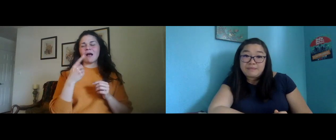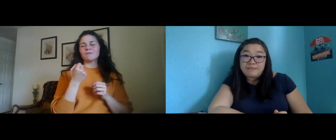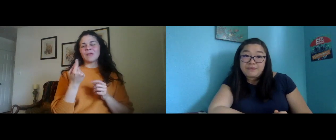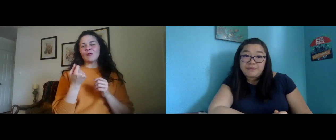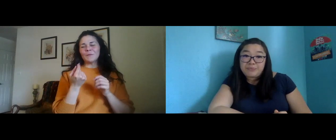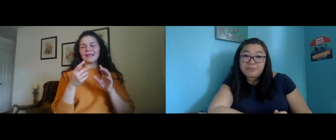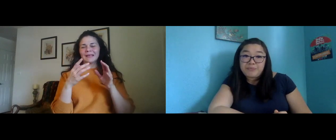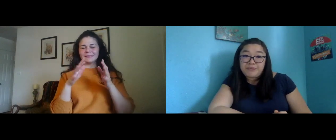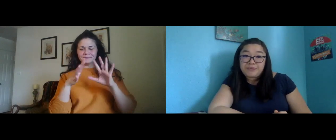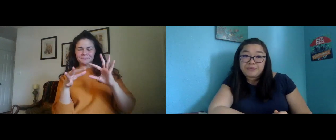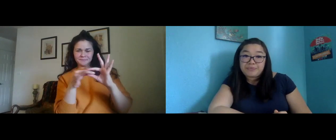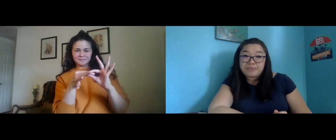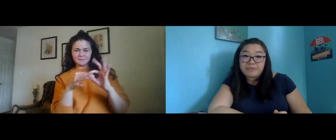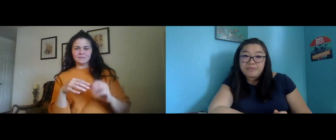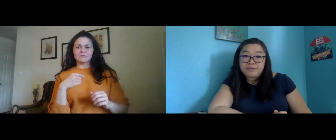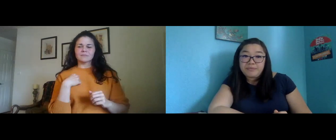I’ll share a story about this.